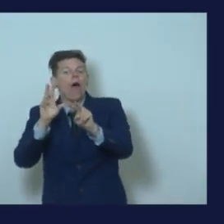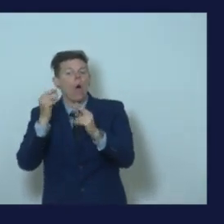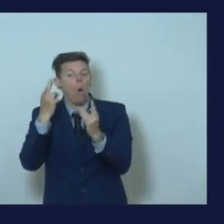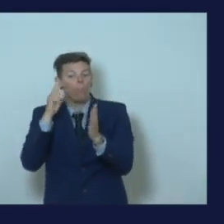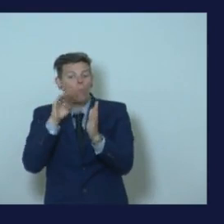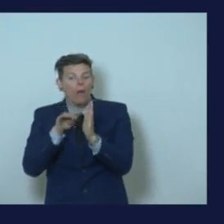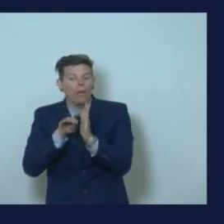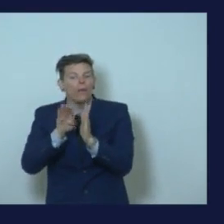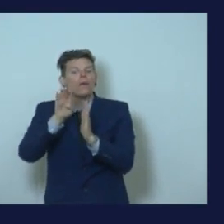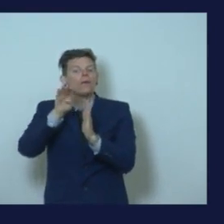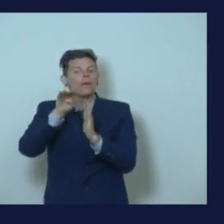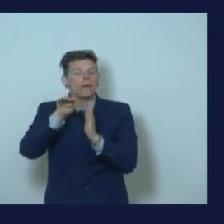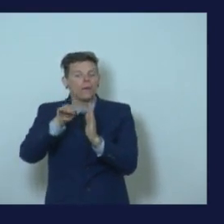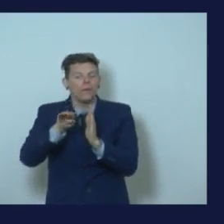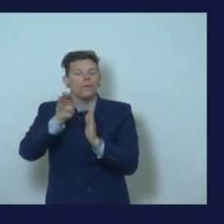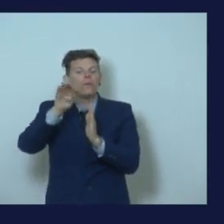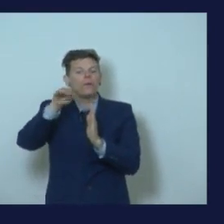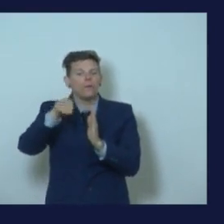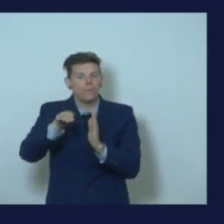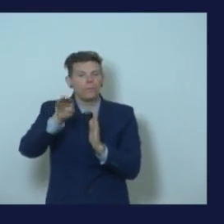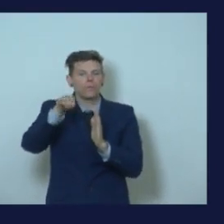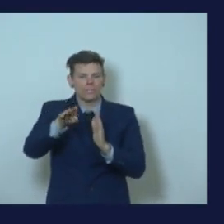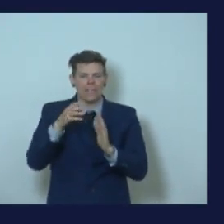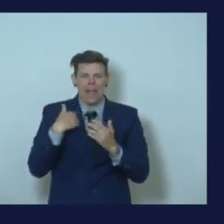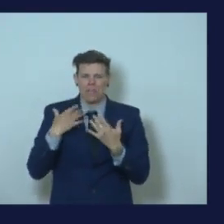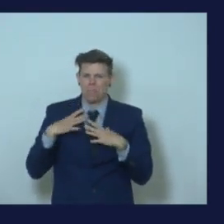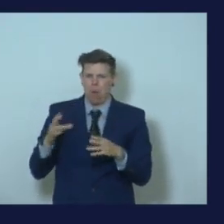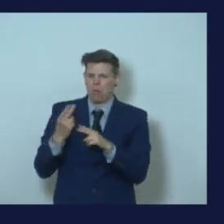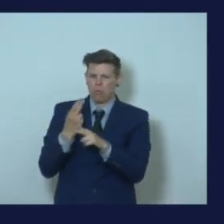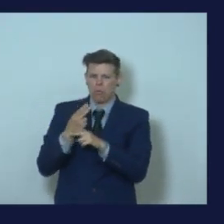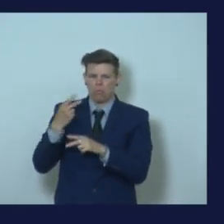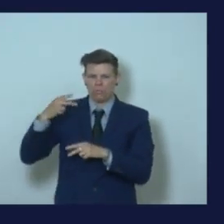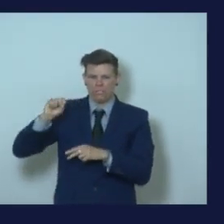AND THAT’S WHAT WE LOOK FOR EVERY TIME SO THAT WE HAVE A SPIKE.